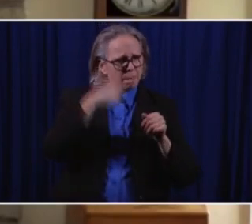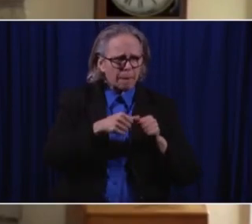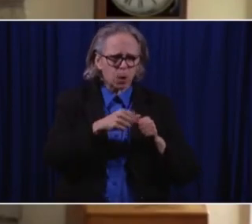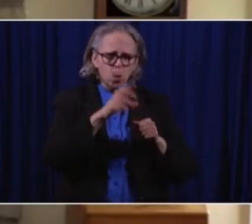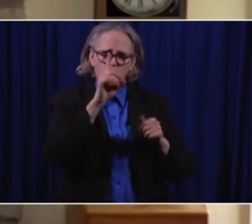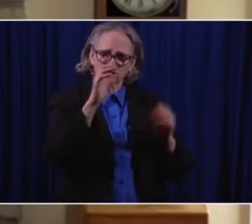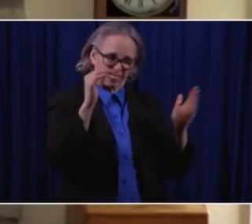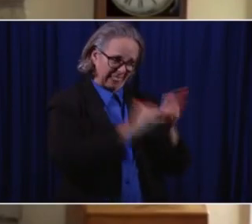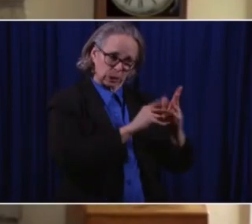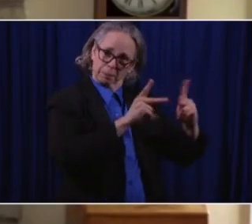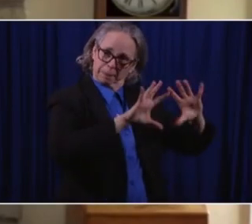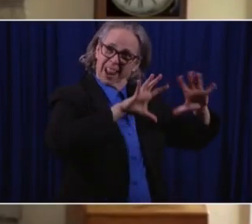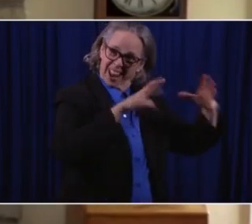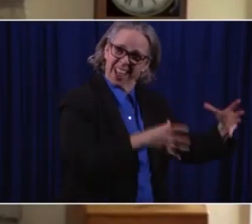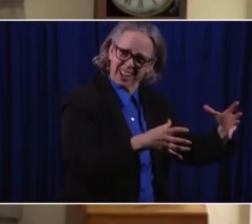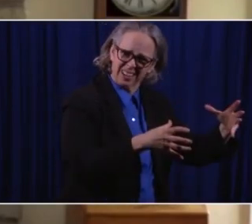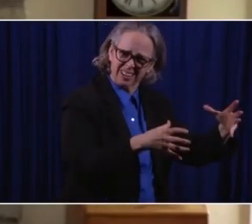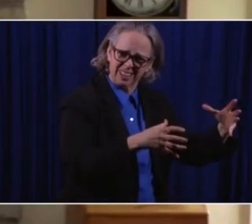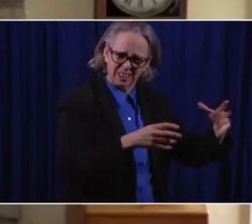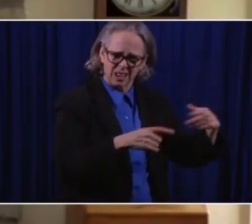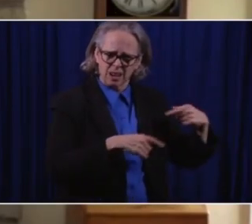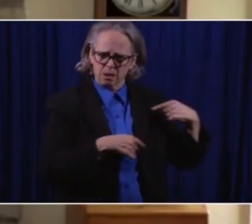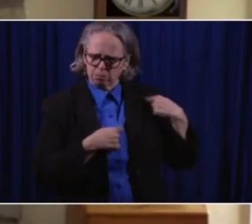4 counties with the 1000 cases per 100,000. So it's doing the